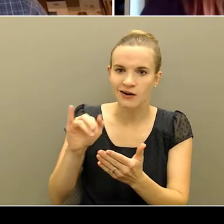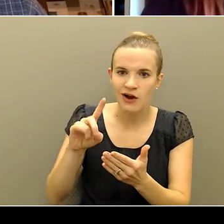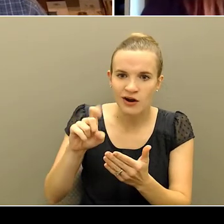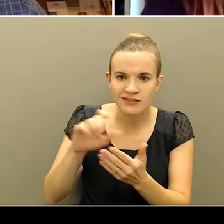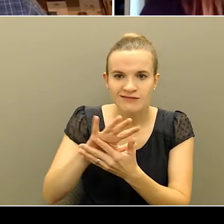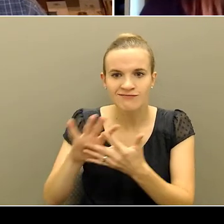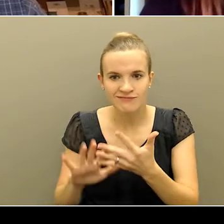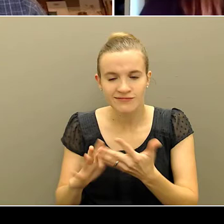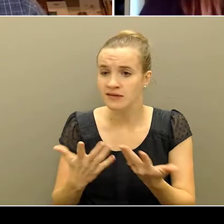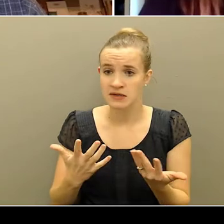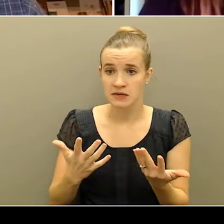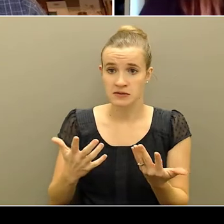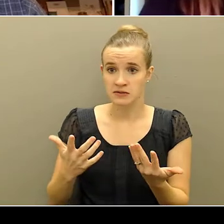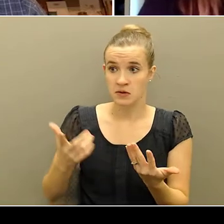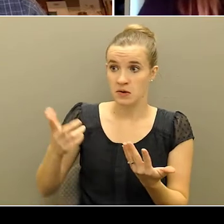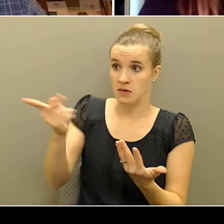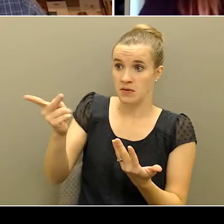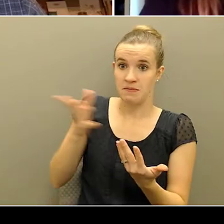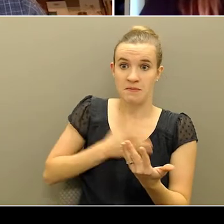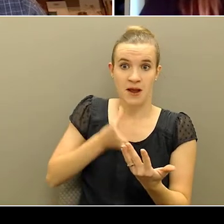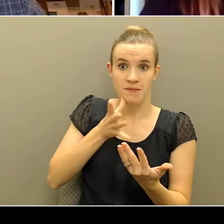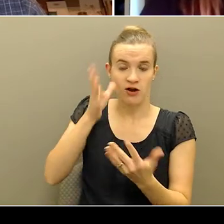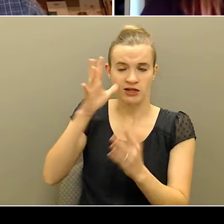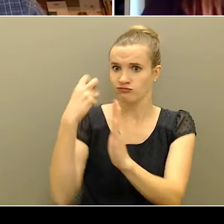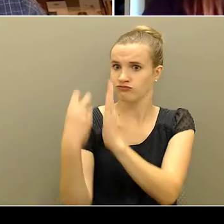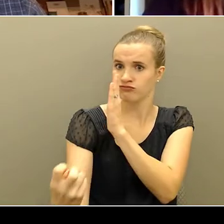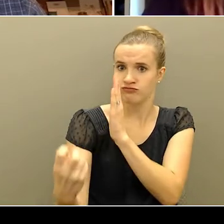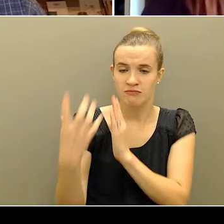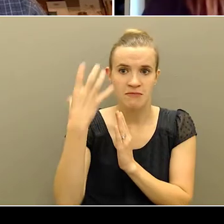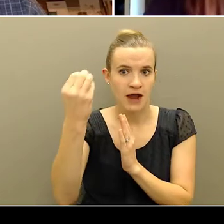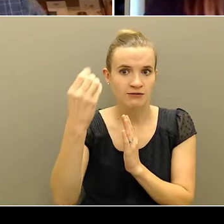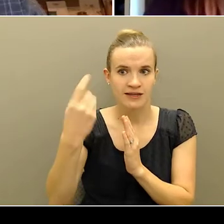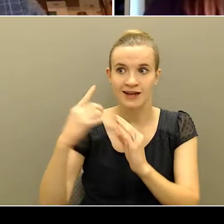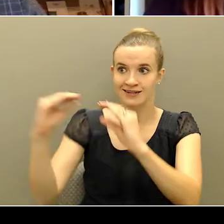hiking, a lot of hiking and camping when I was younger, and so I just, I love the